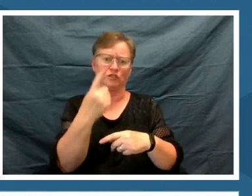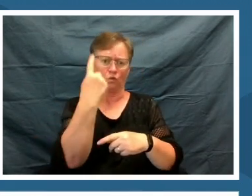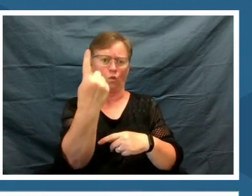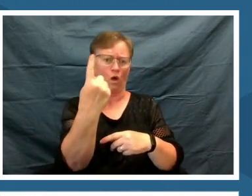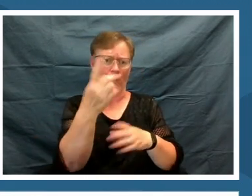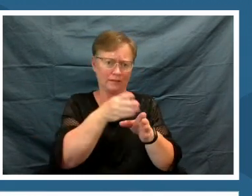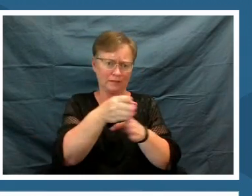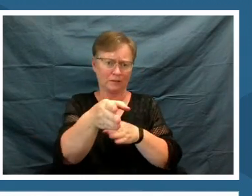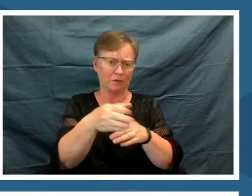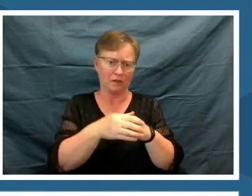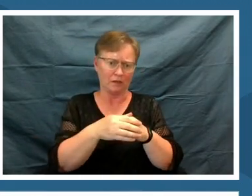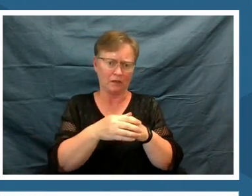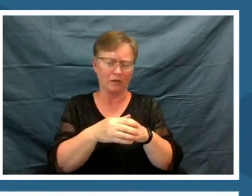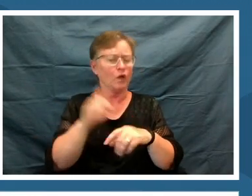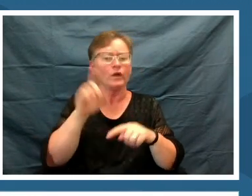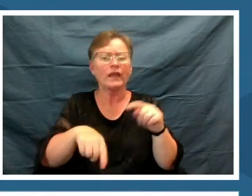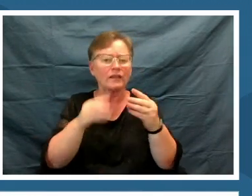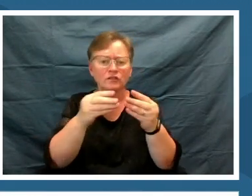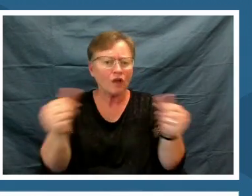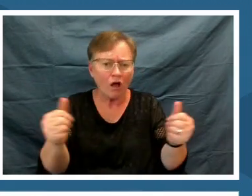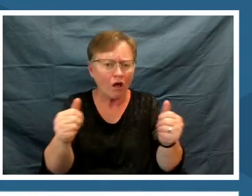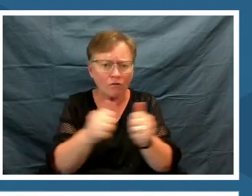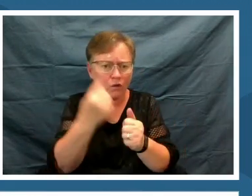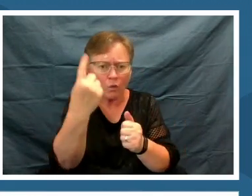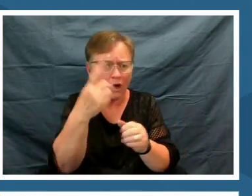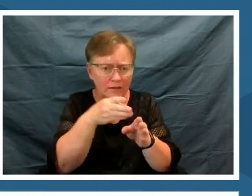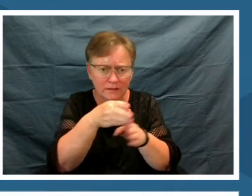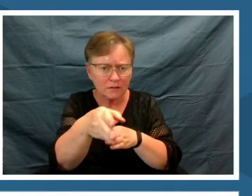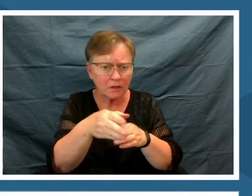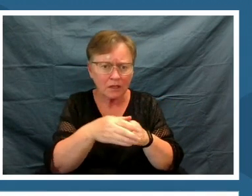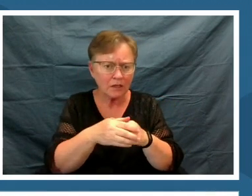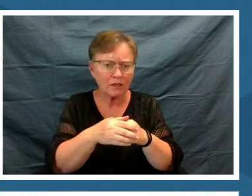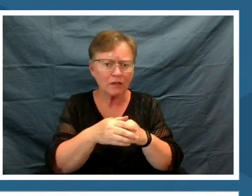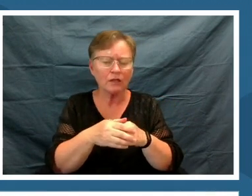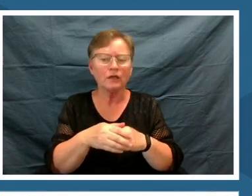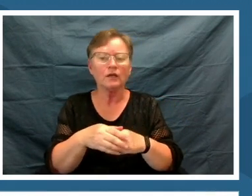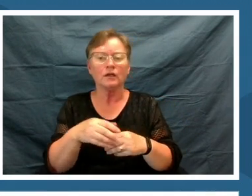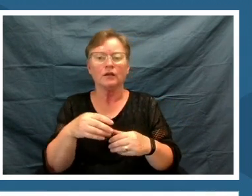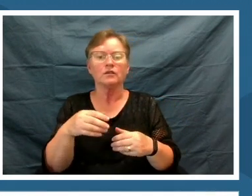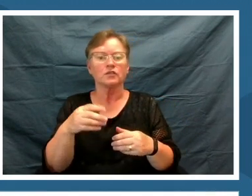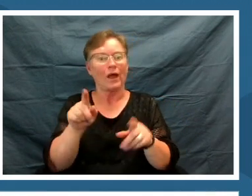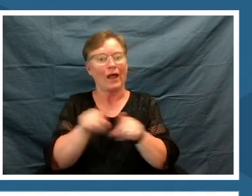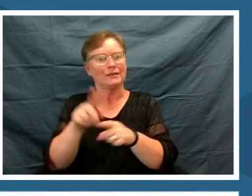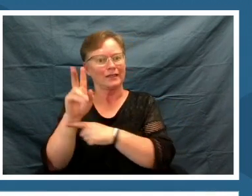discipline and as kelly shared we might